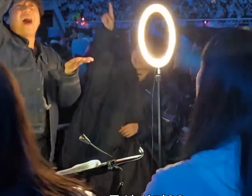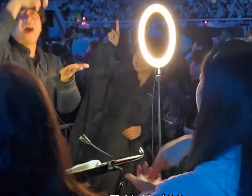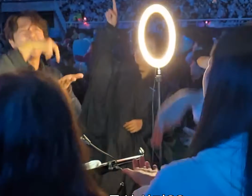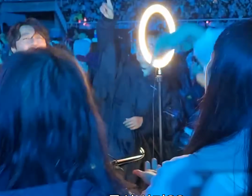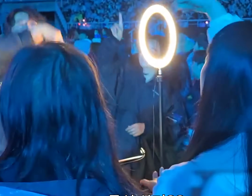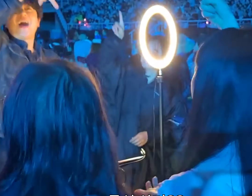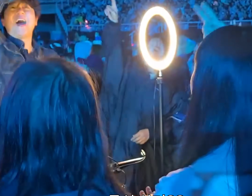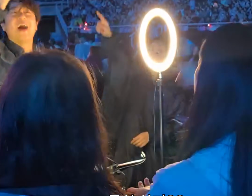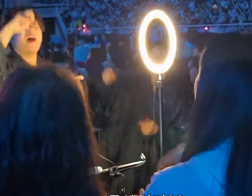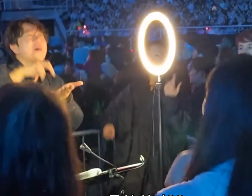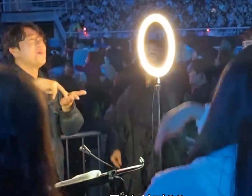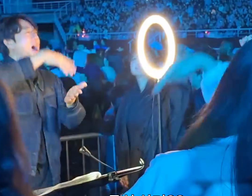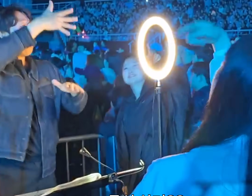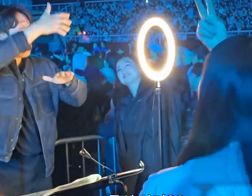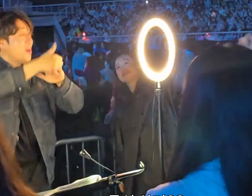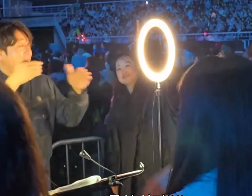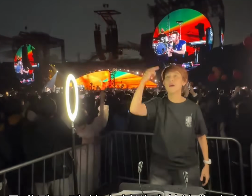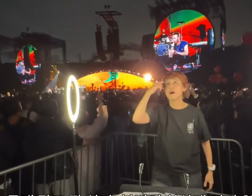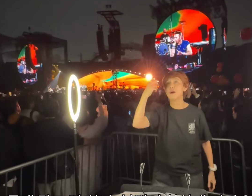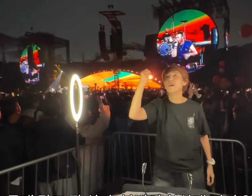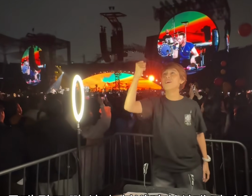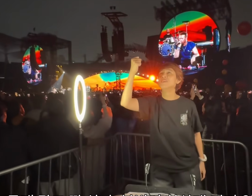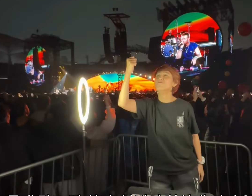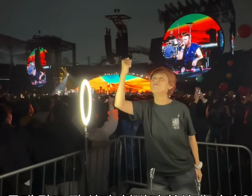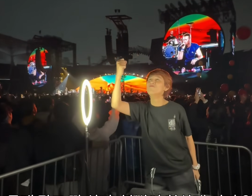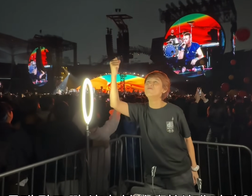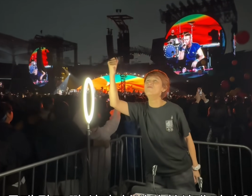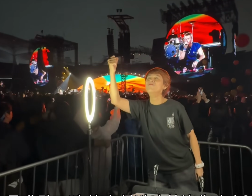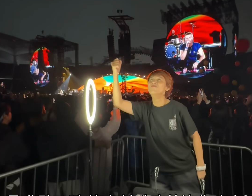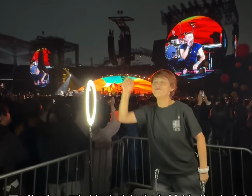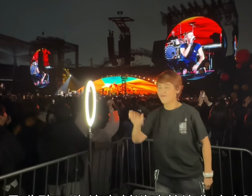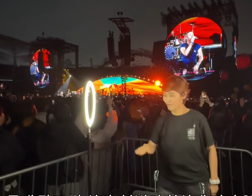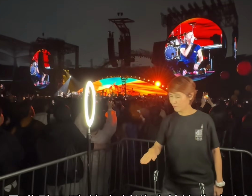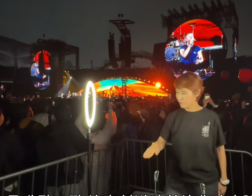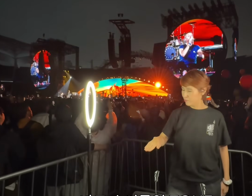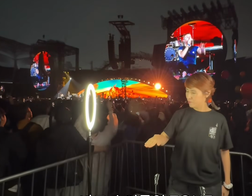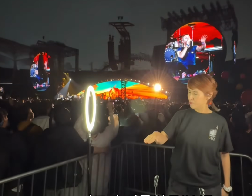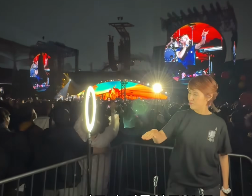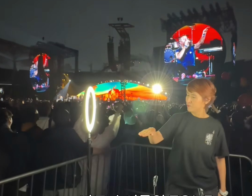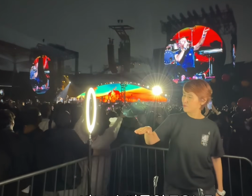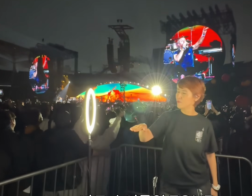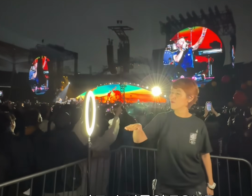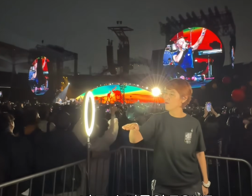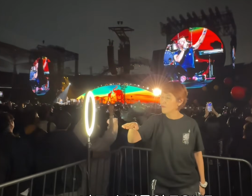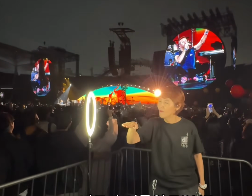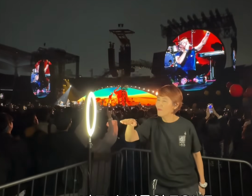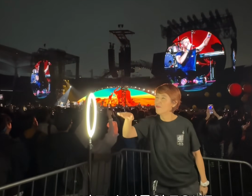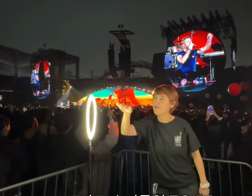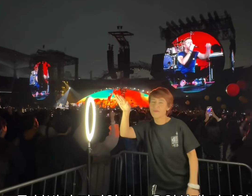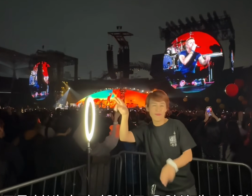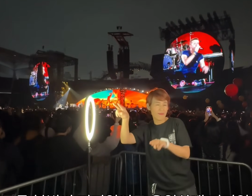Save my body.222 There was one spot that shined as bright as the stage. Yes, it was the Sign Language Interpretation Zone!